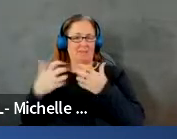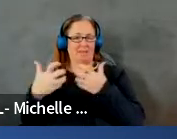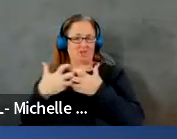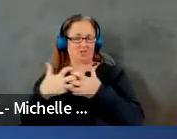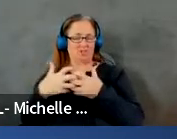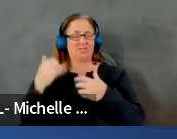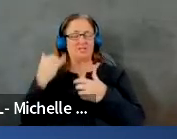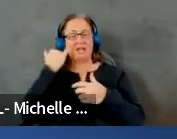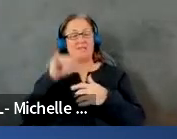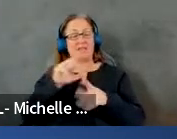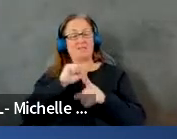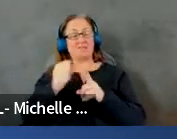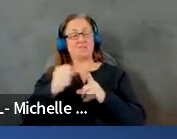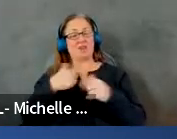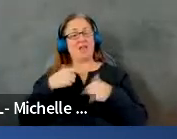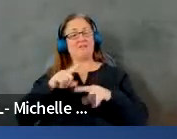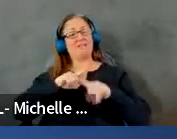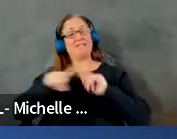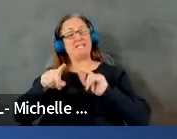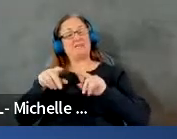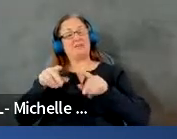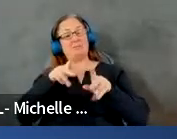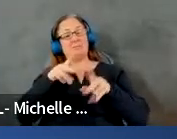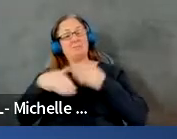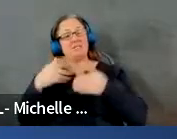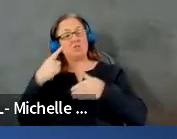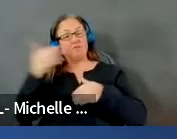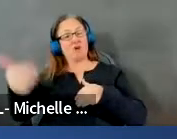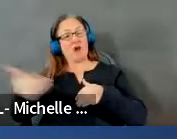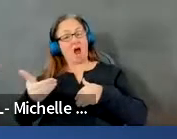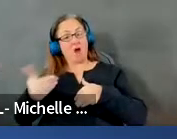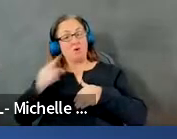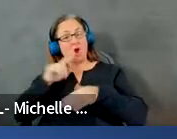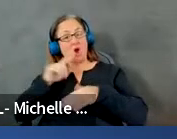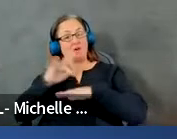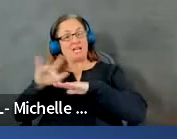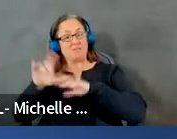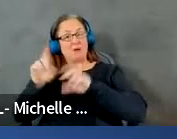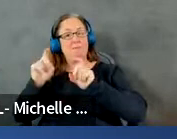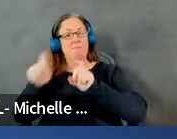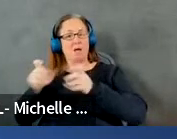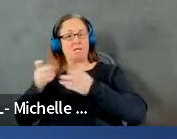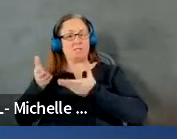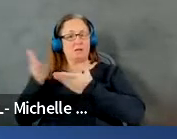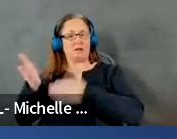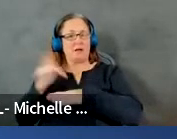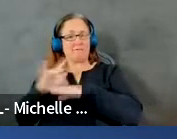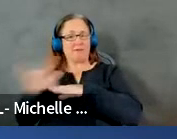procedures for hiring that are accessible must be made available. You can grow to the next.